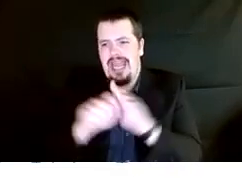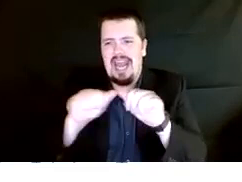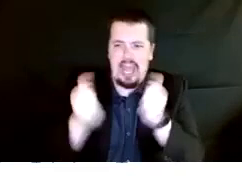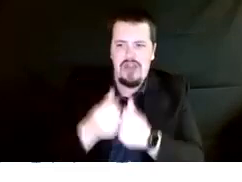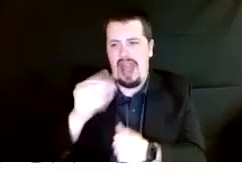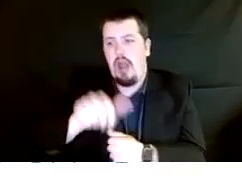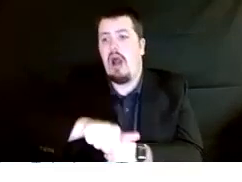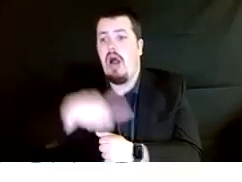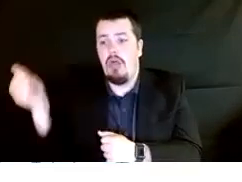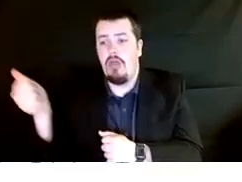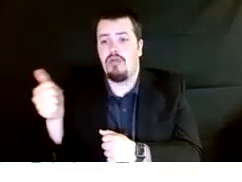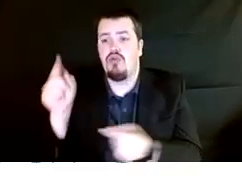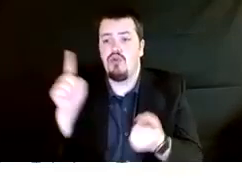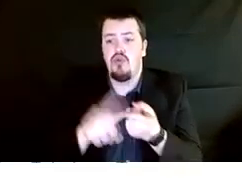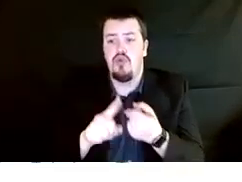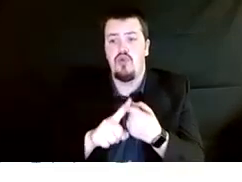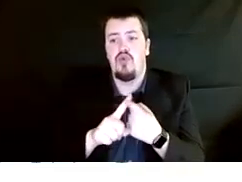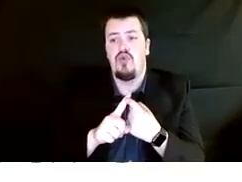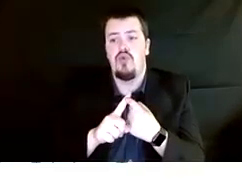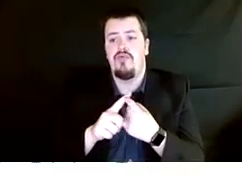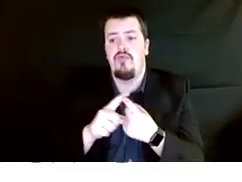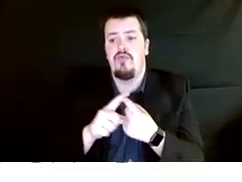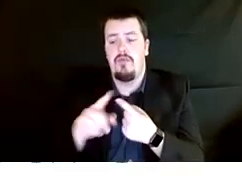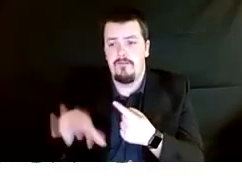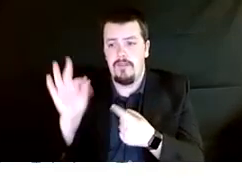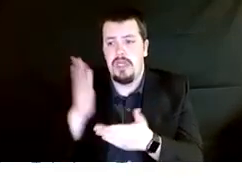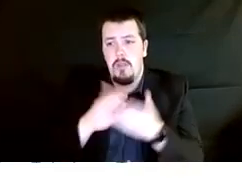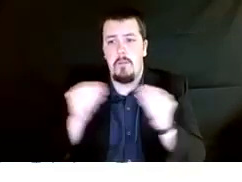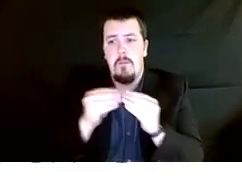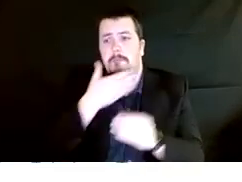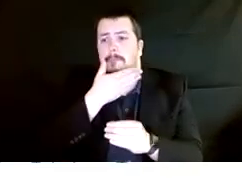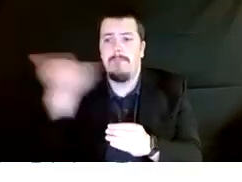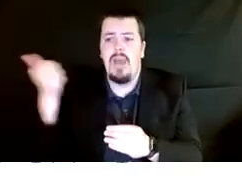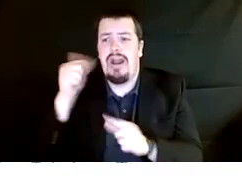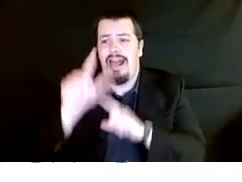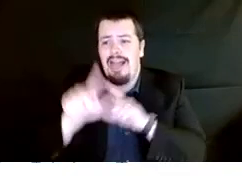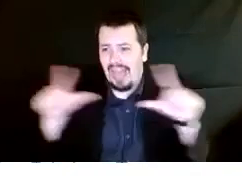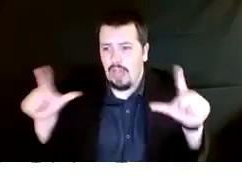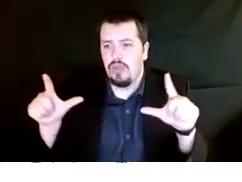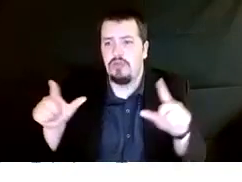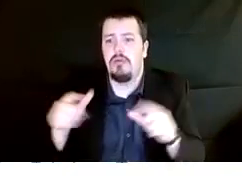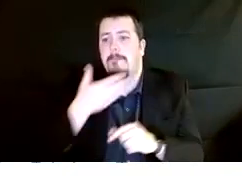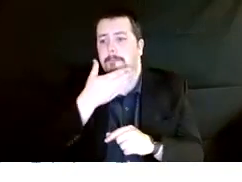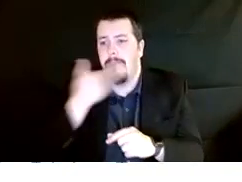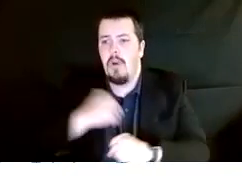and to wind up with some much better language uh much better protections for persons with